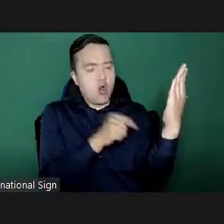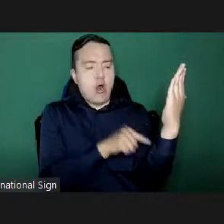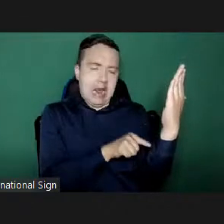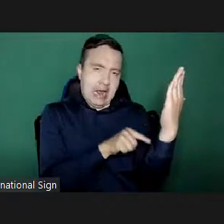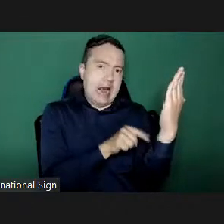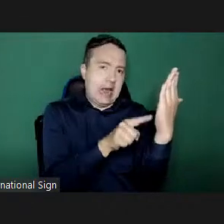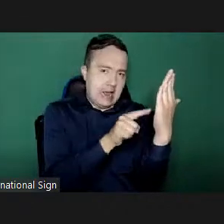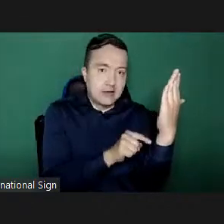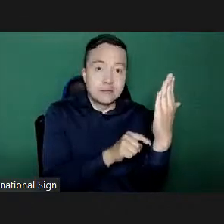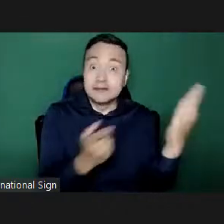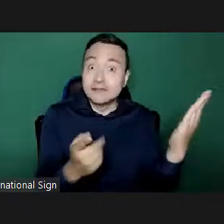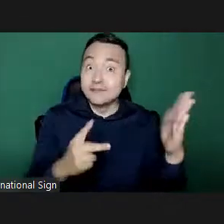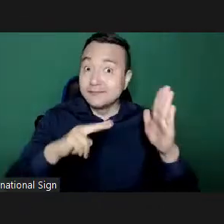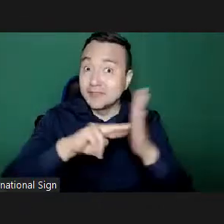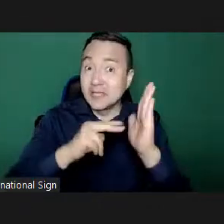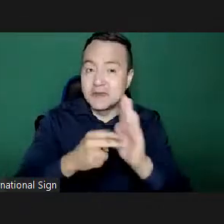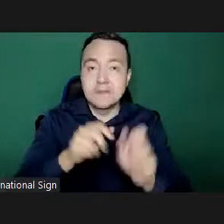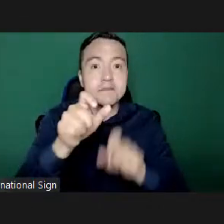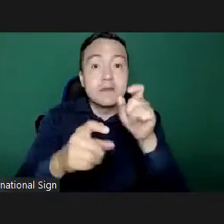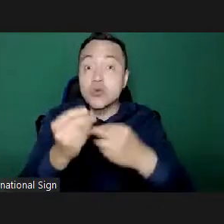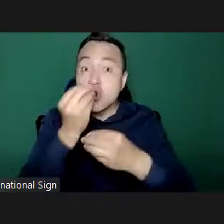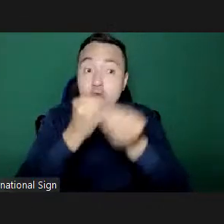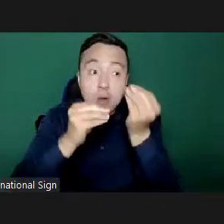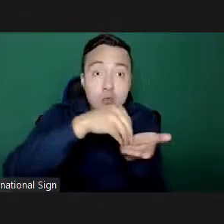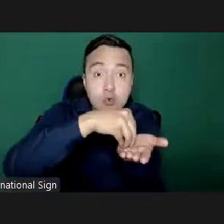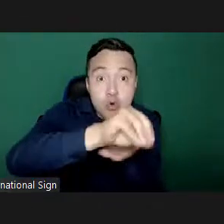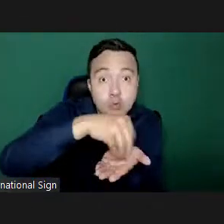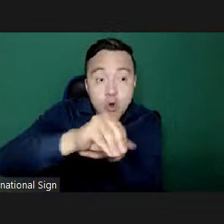The school program was also launched.